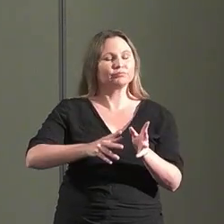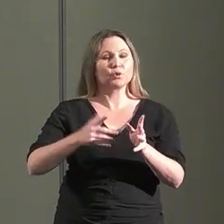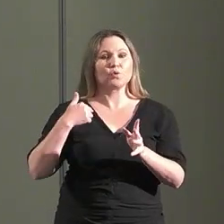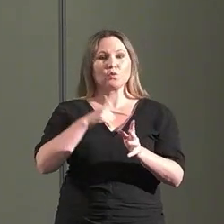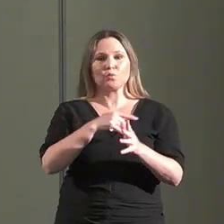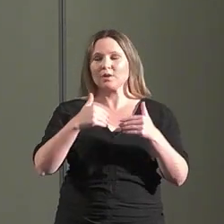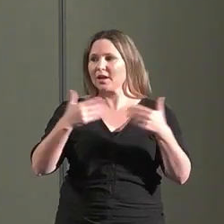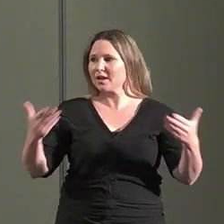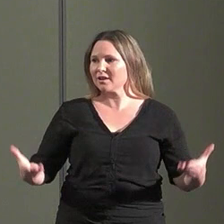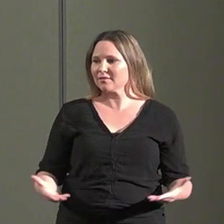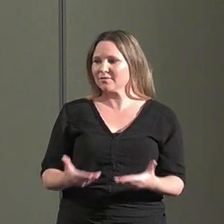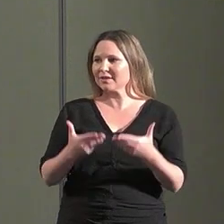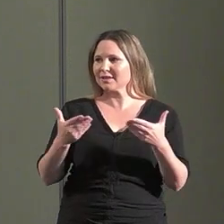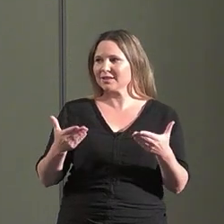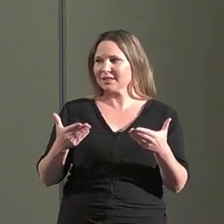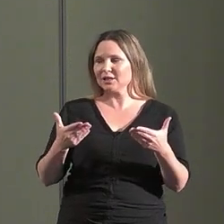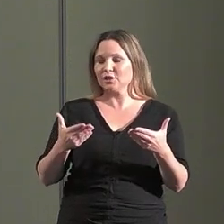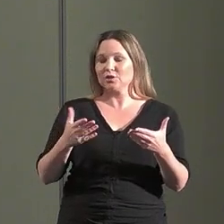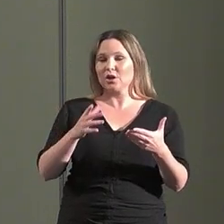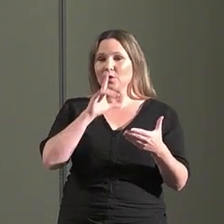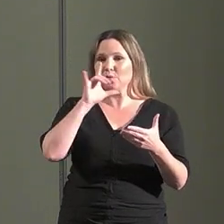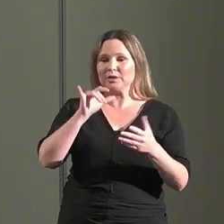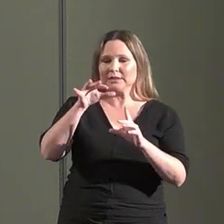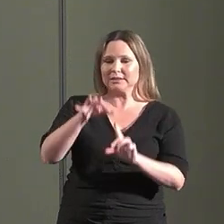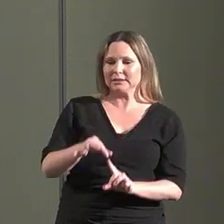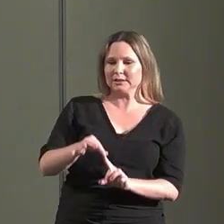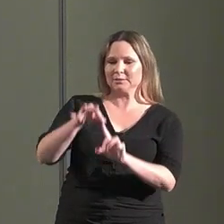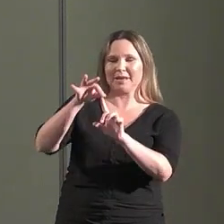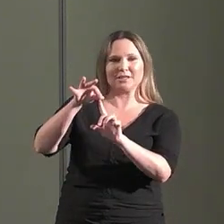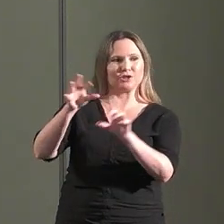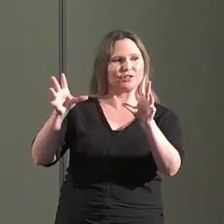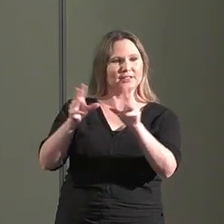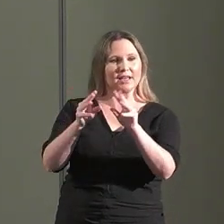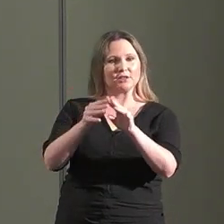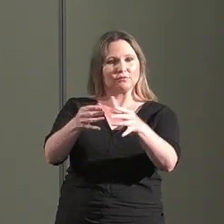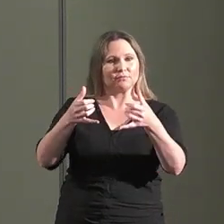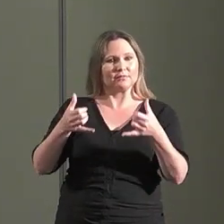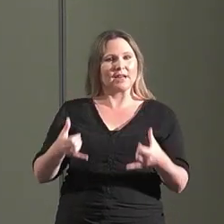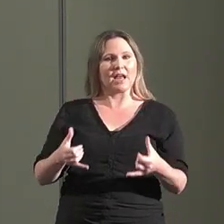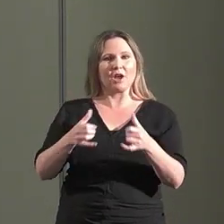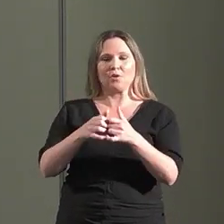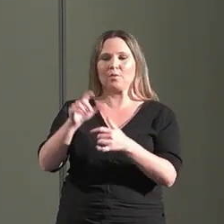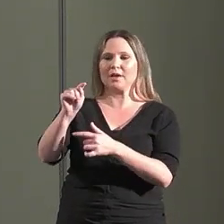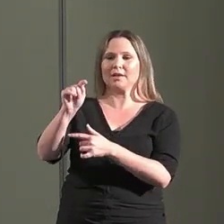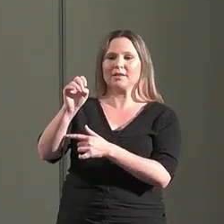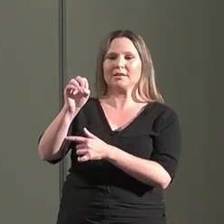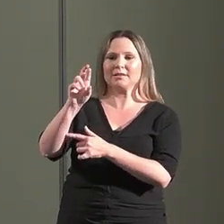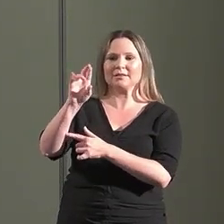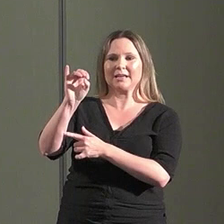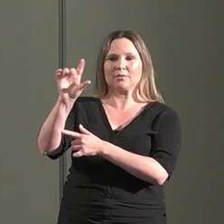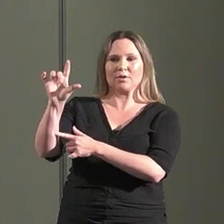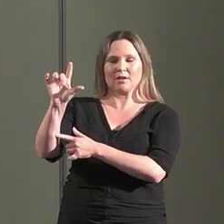We have a special session here with Terrill Thompson from the University of Washington.